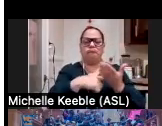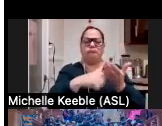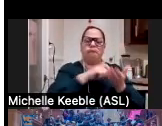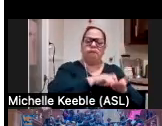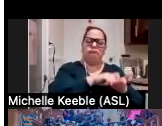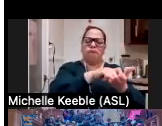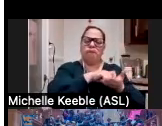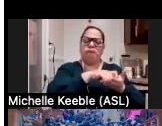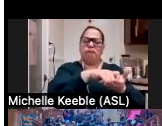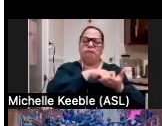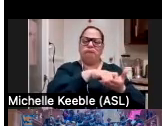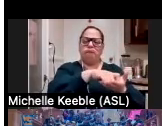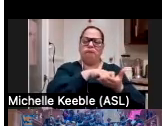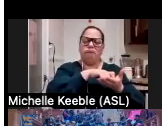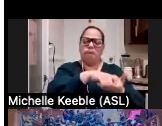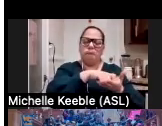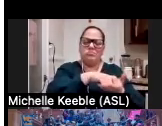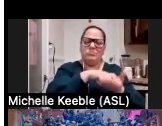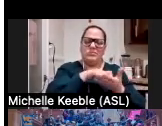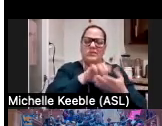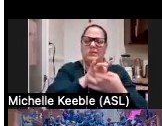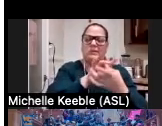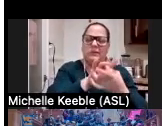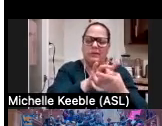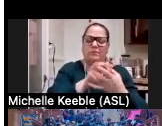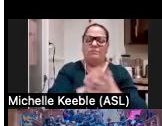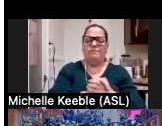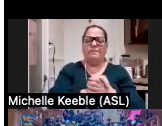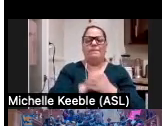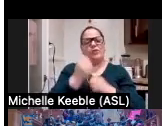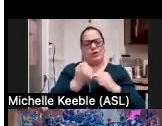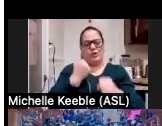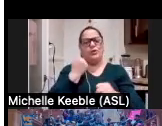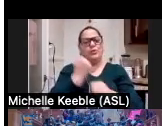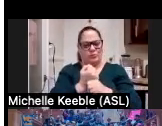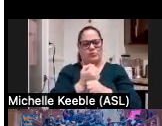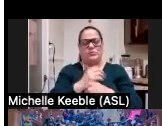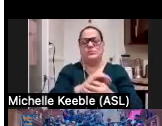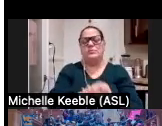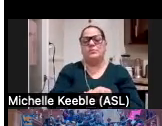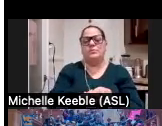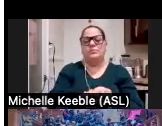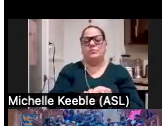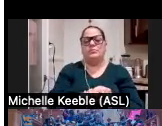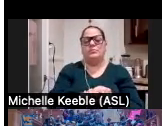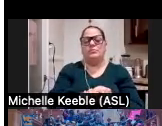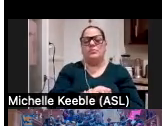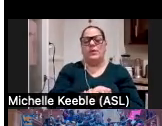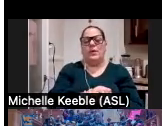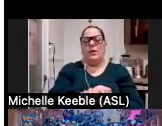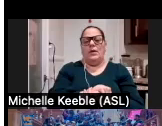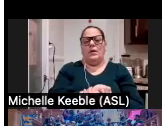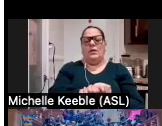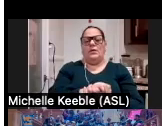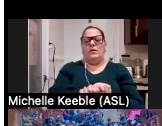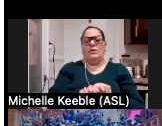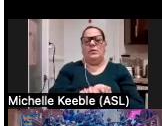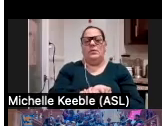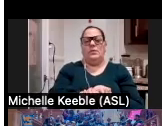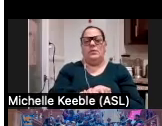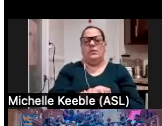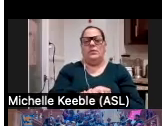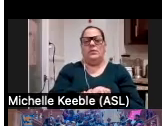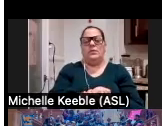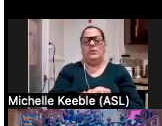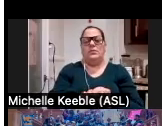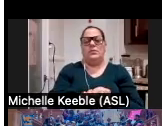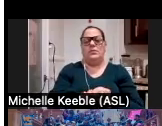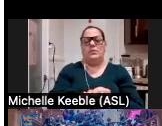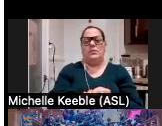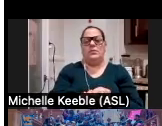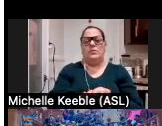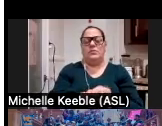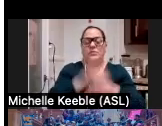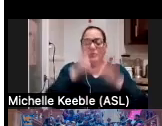um where they kept in touch uh for for years and years. Um and by um he they she thought so much